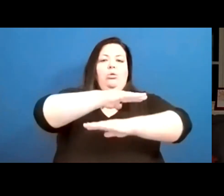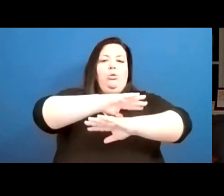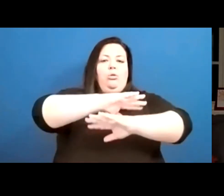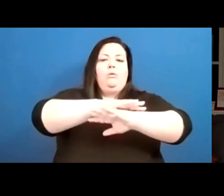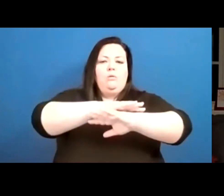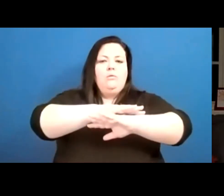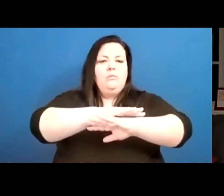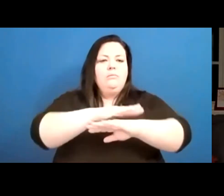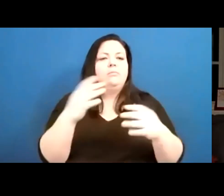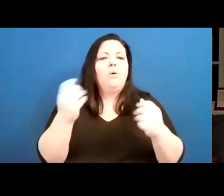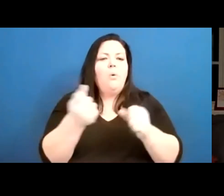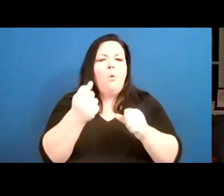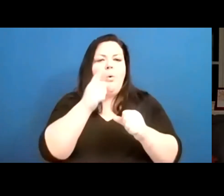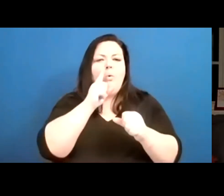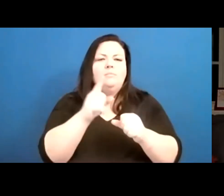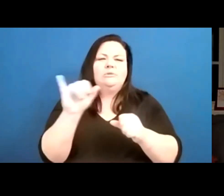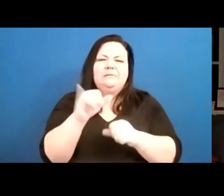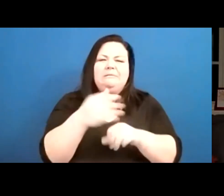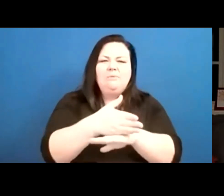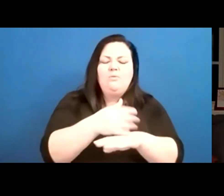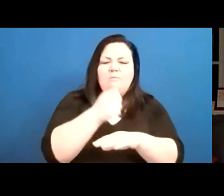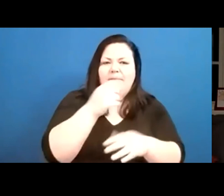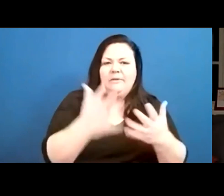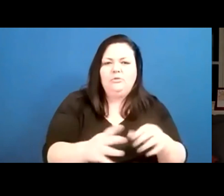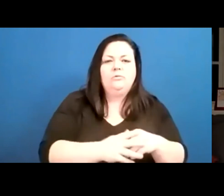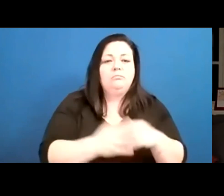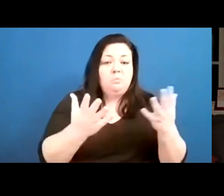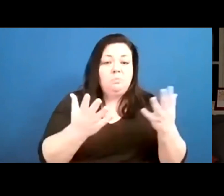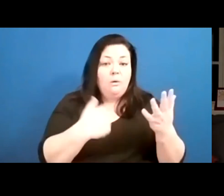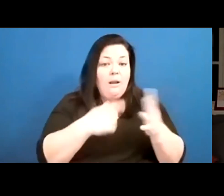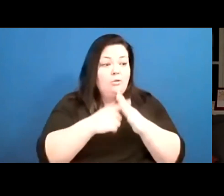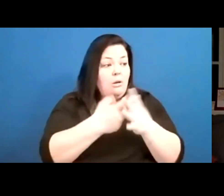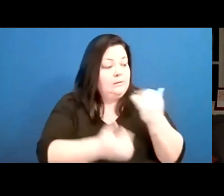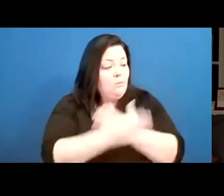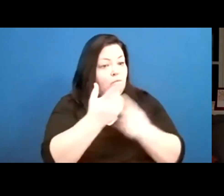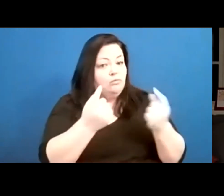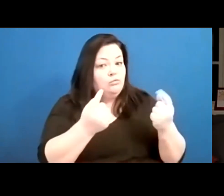hold stains like unfinished wood. what can i get started for you this morning. perhaps a poem.